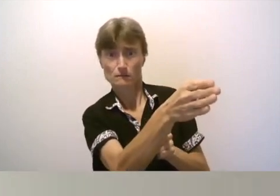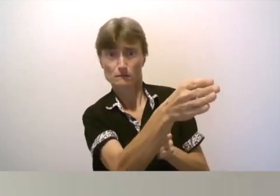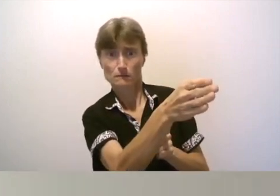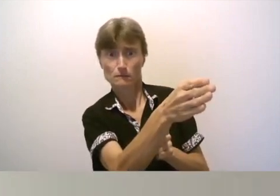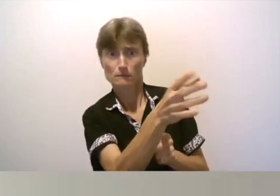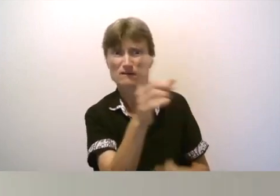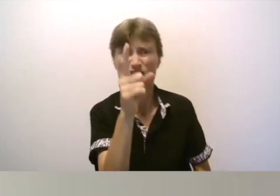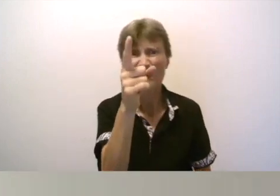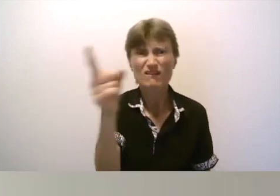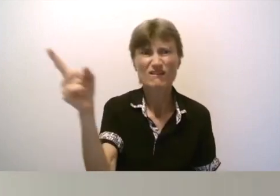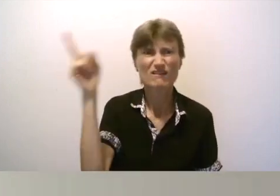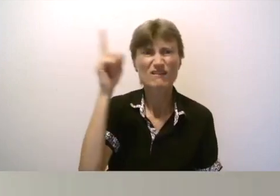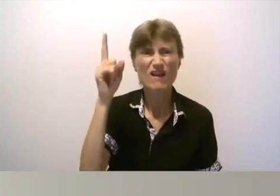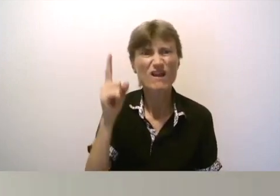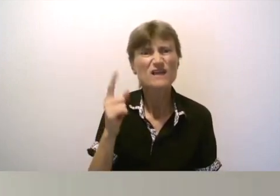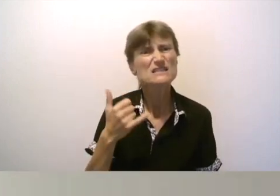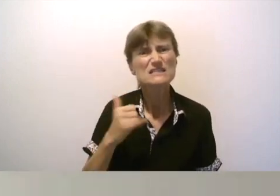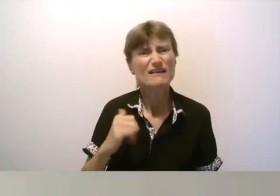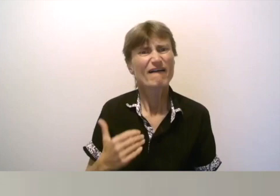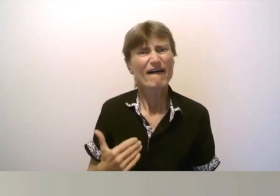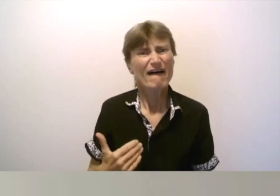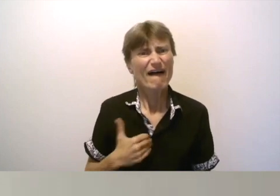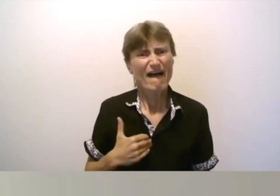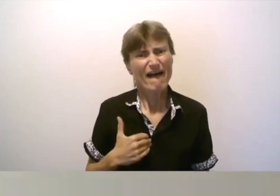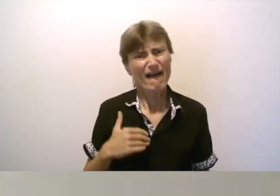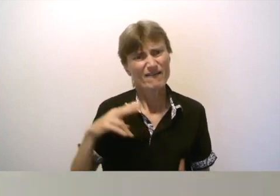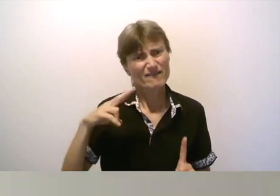artists would never say it without the people that are inside